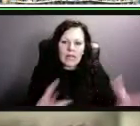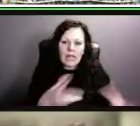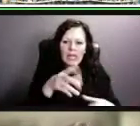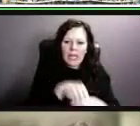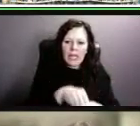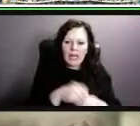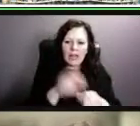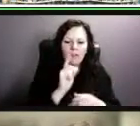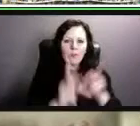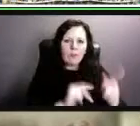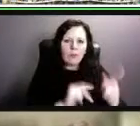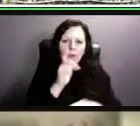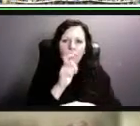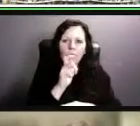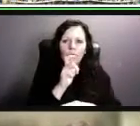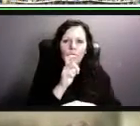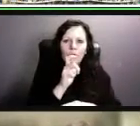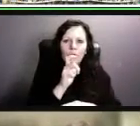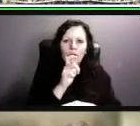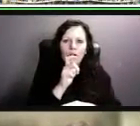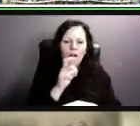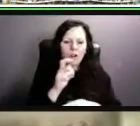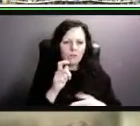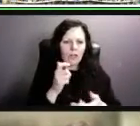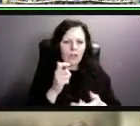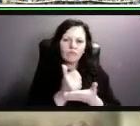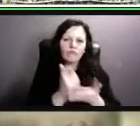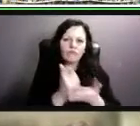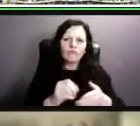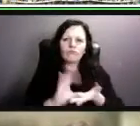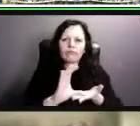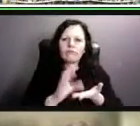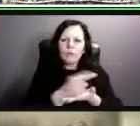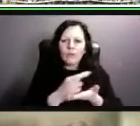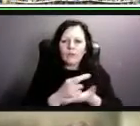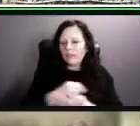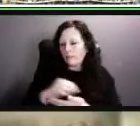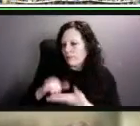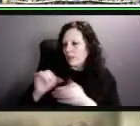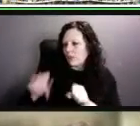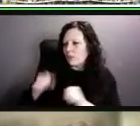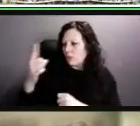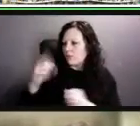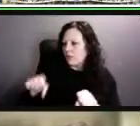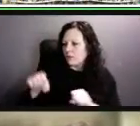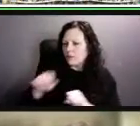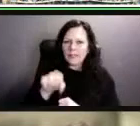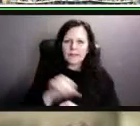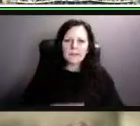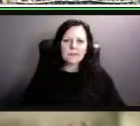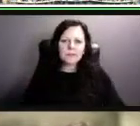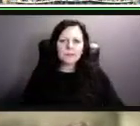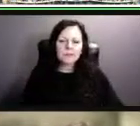WE'RE HOPING TO POSSIBLY BRING